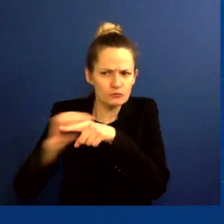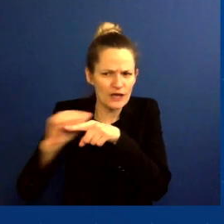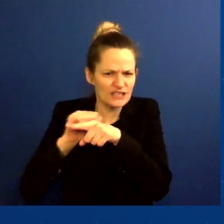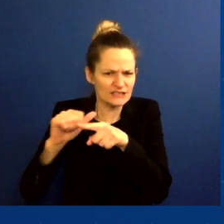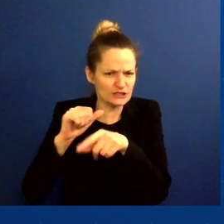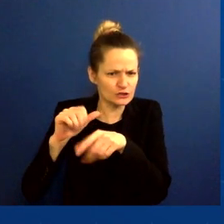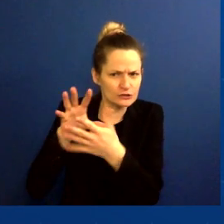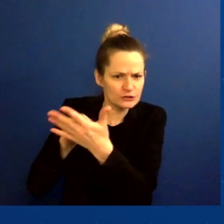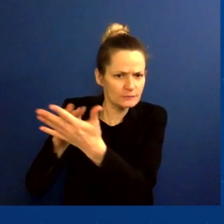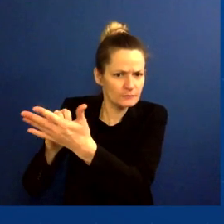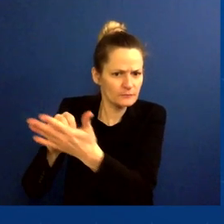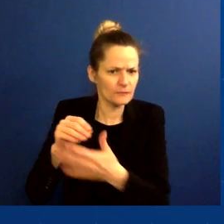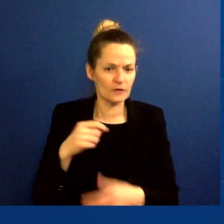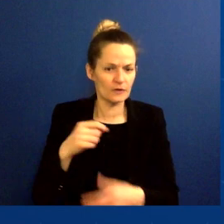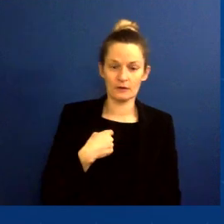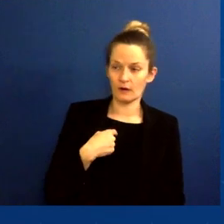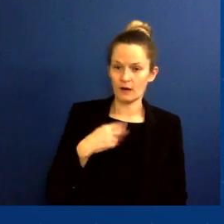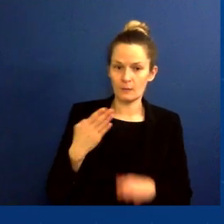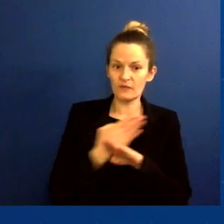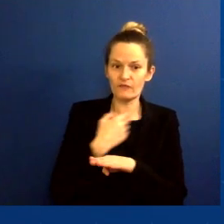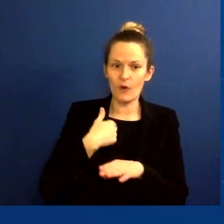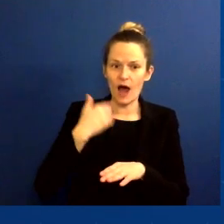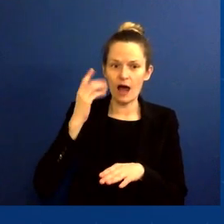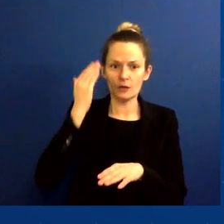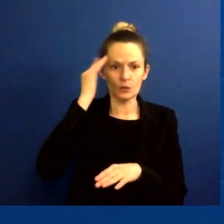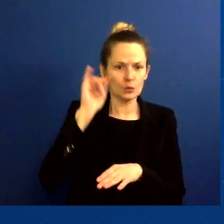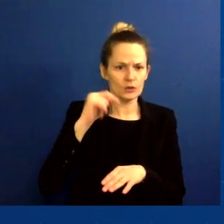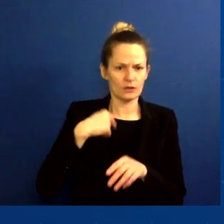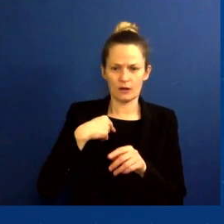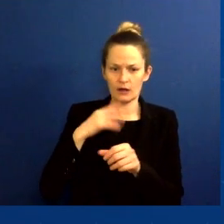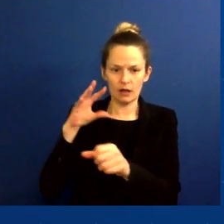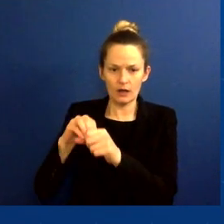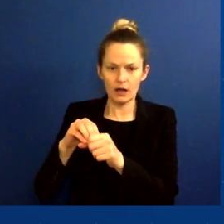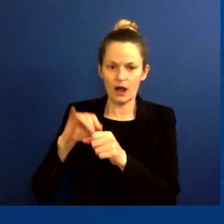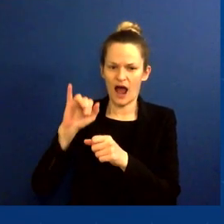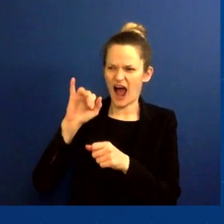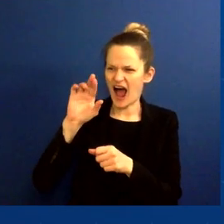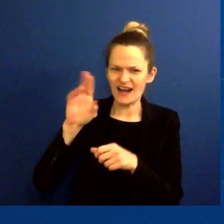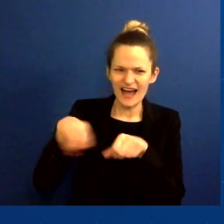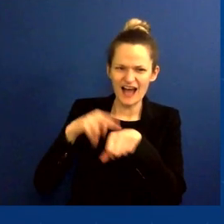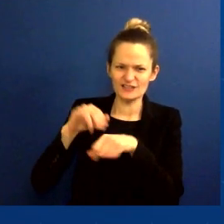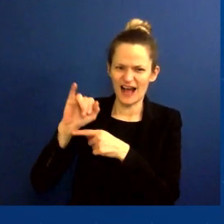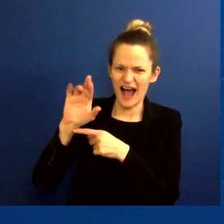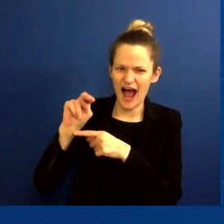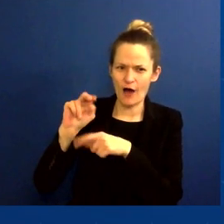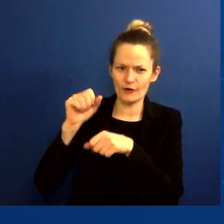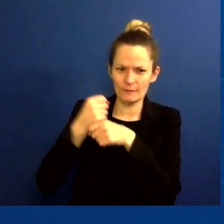where apprenticeship program for Women in California, our labor and management partnership paid.